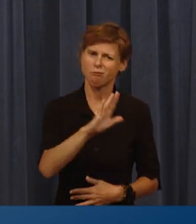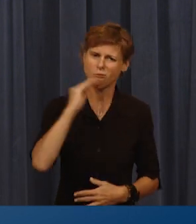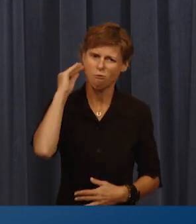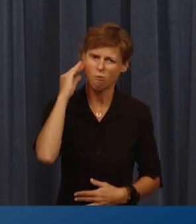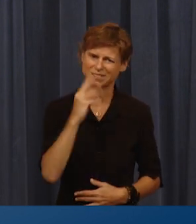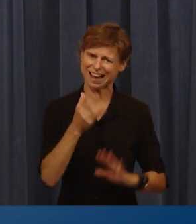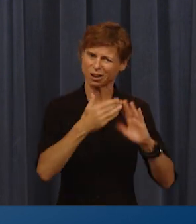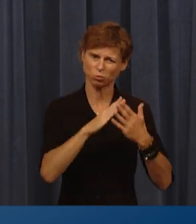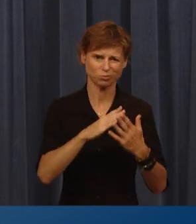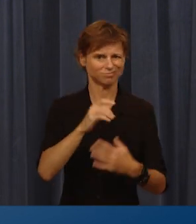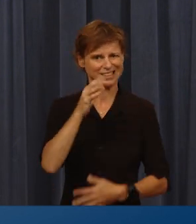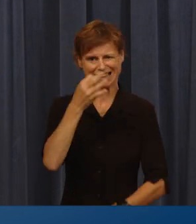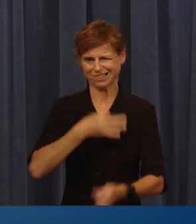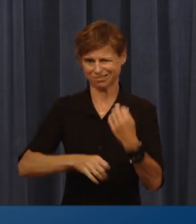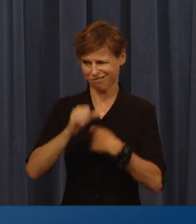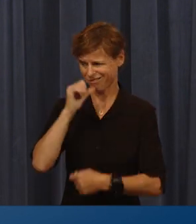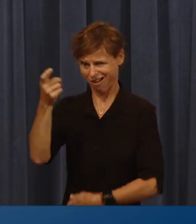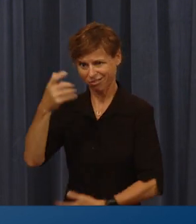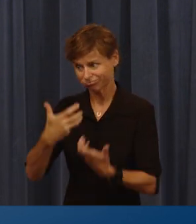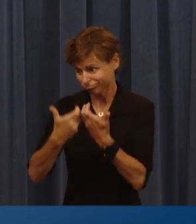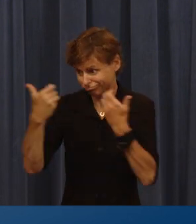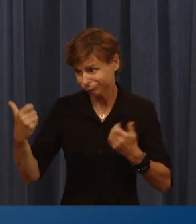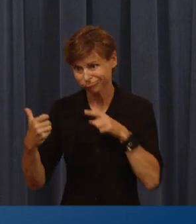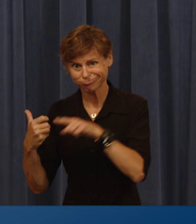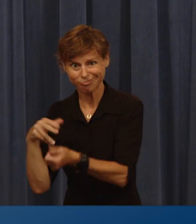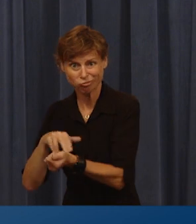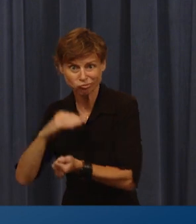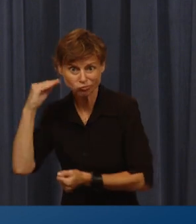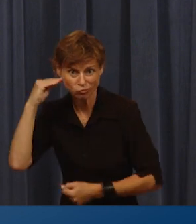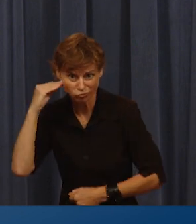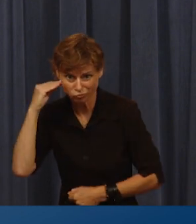of in segregated settings like nursing facilities.